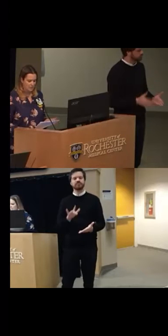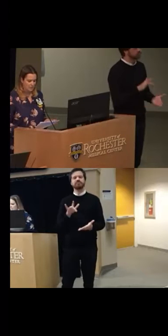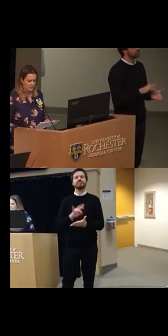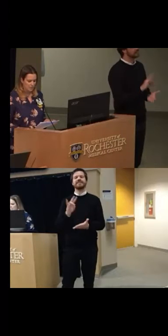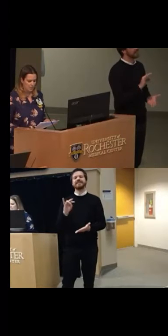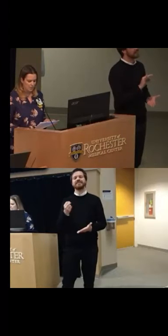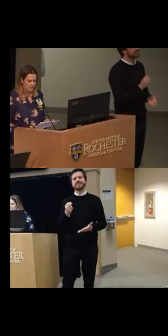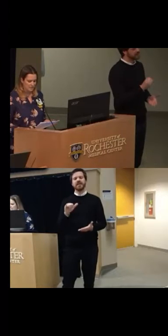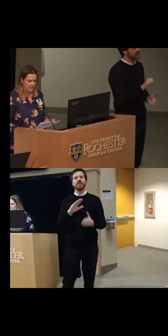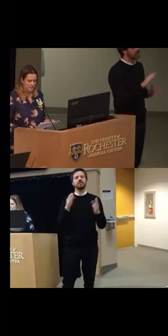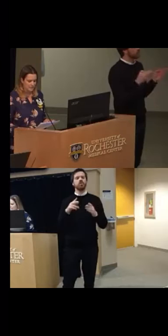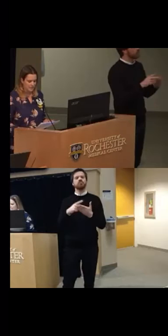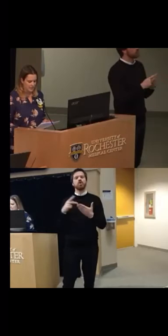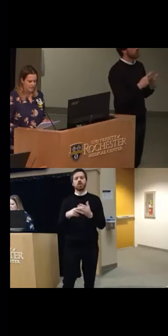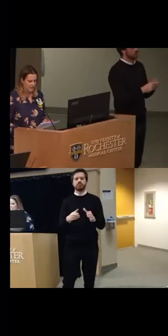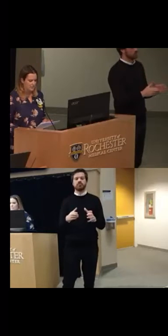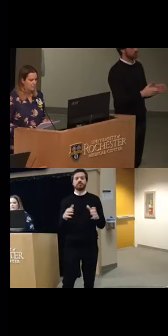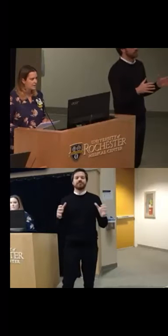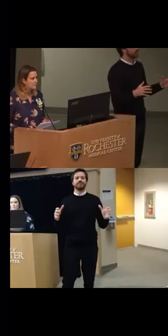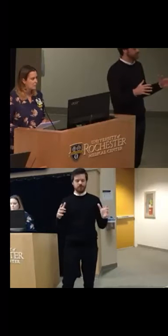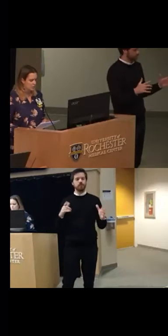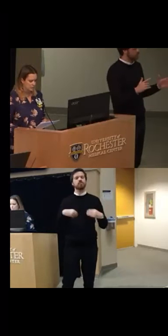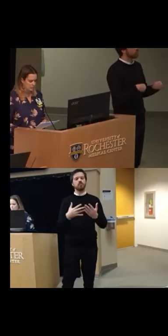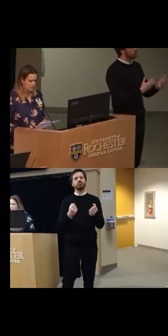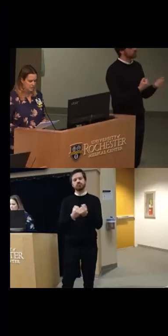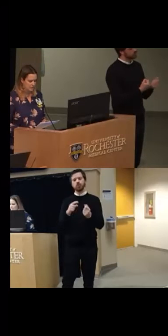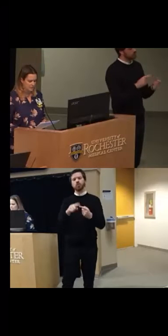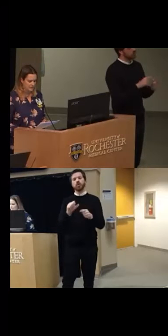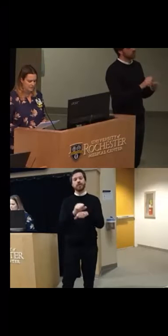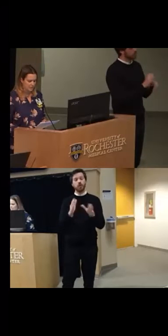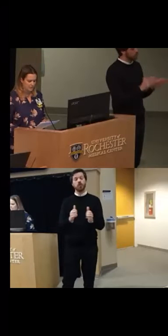focus of these programs expanded and began to provide support to employees with mental health